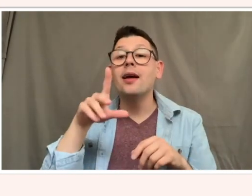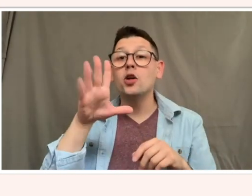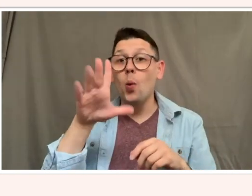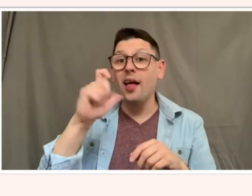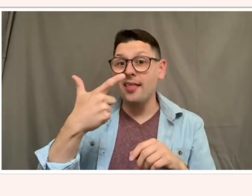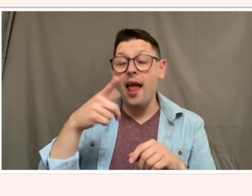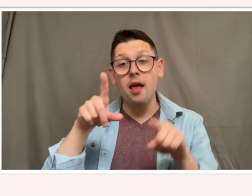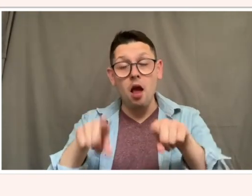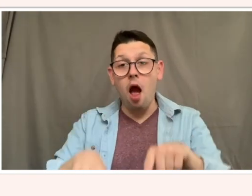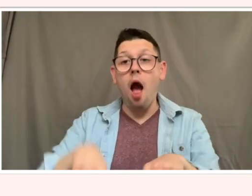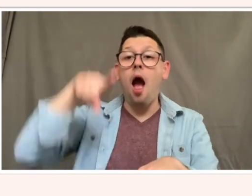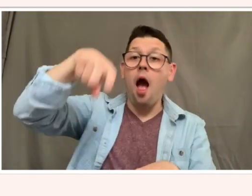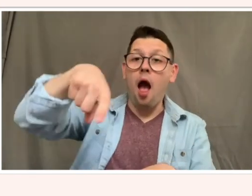Here's one example.